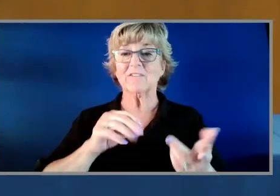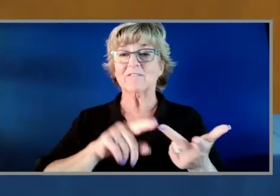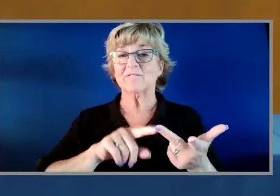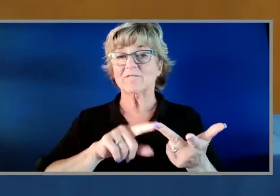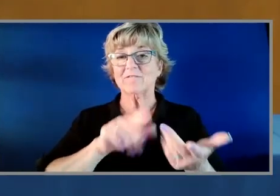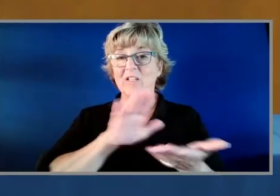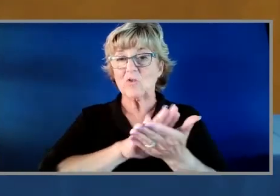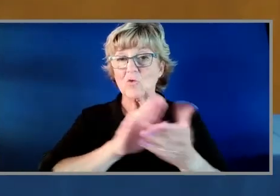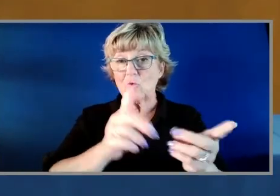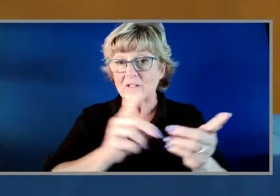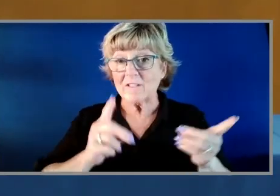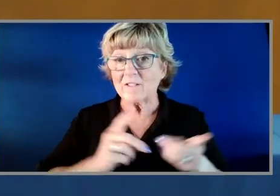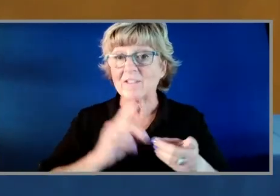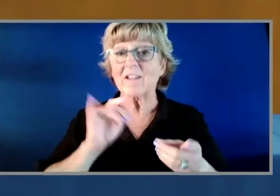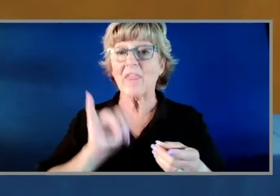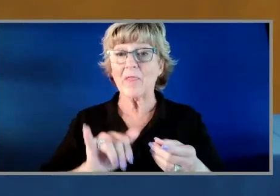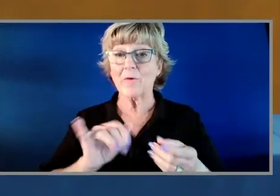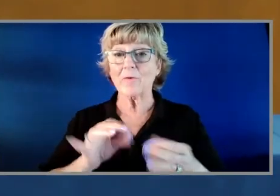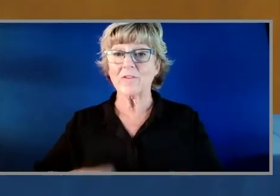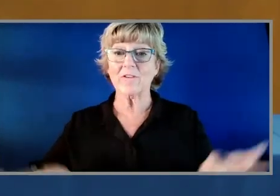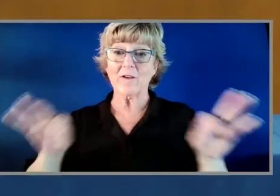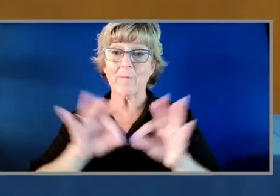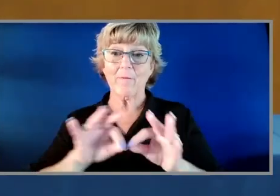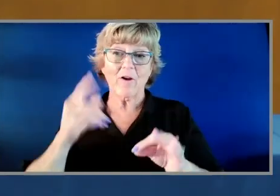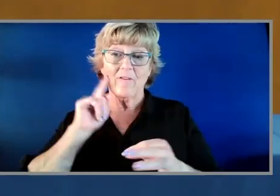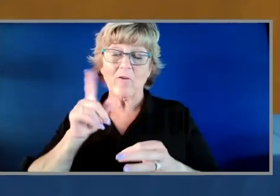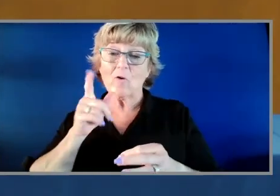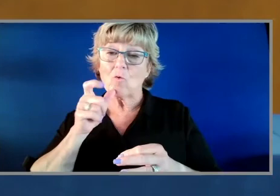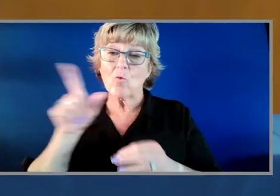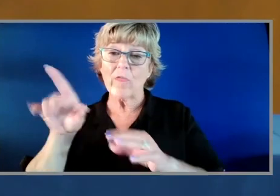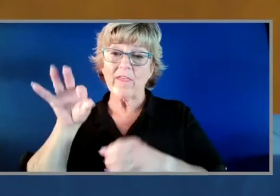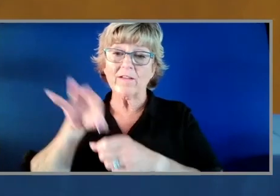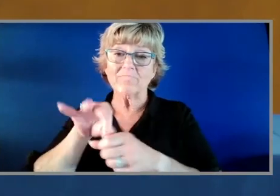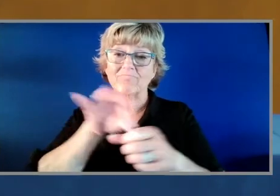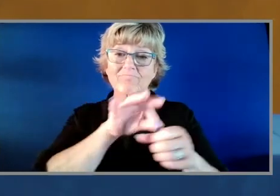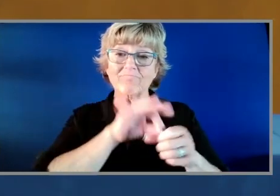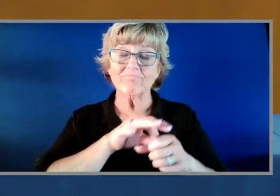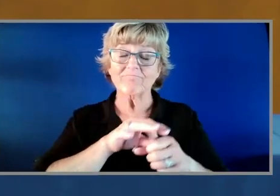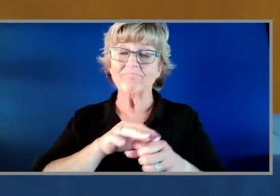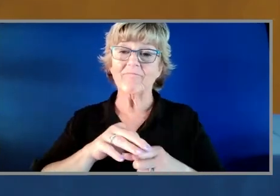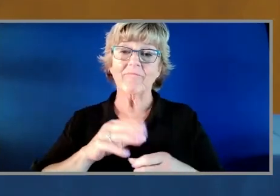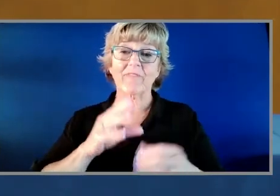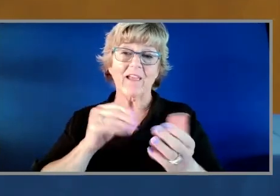Studio: School districts other municipalities districts, those are important because they are not just elected officials but